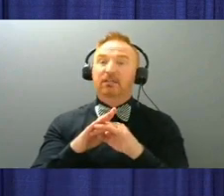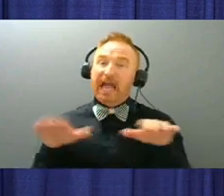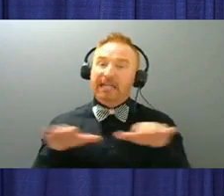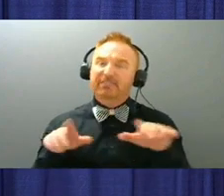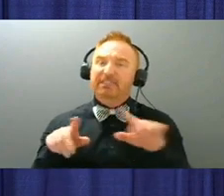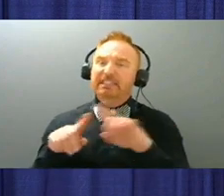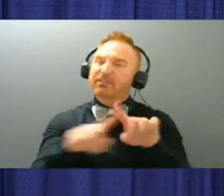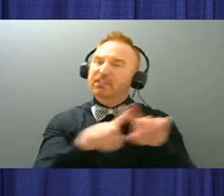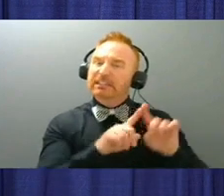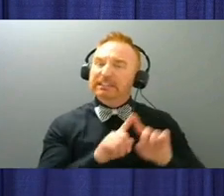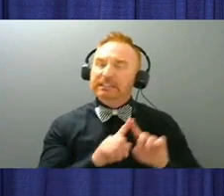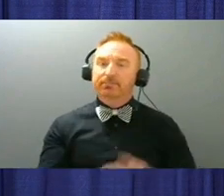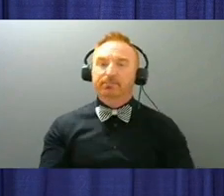different activities?